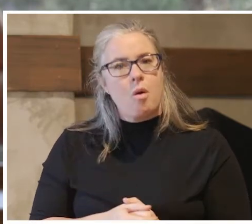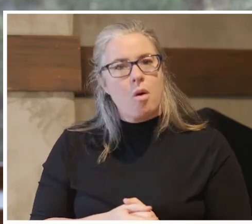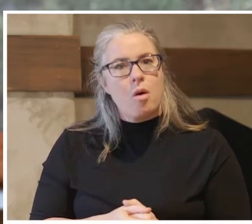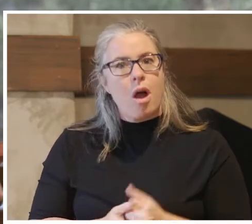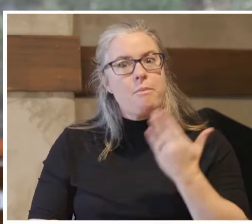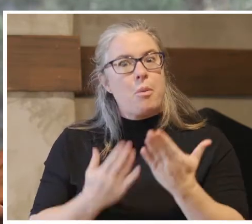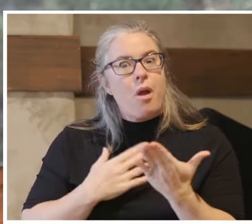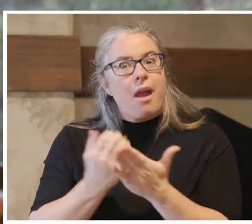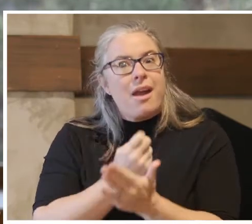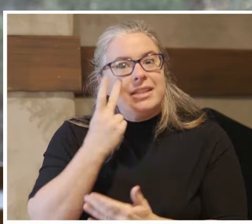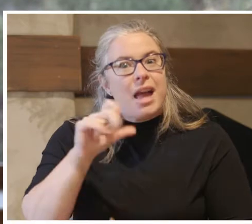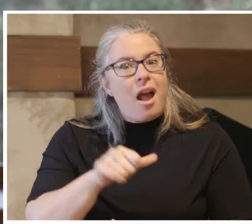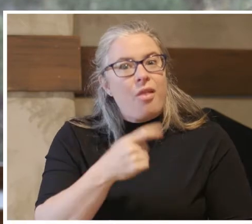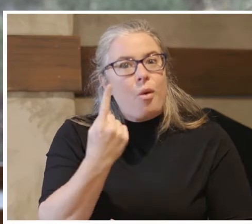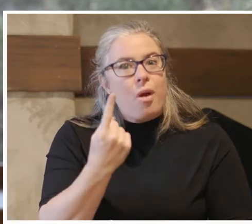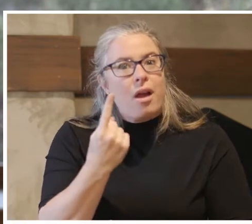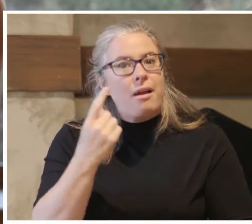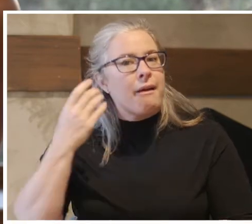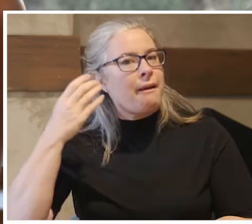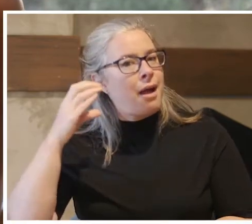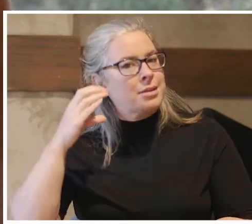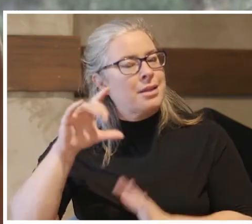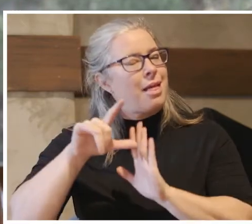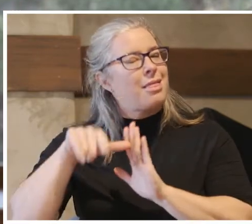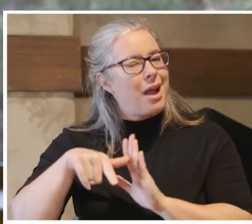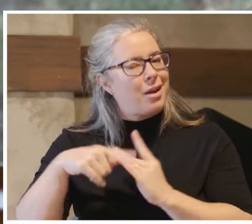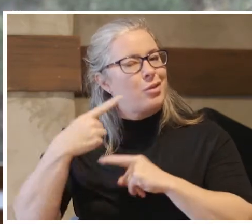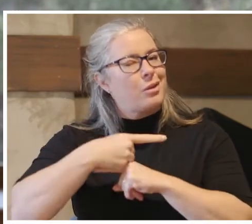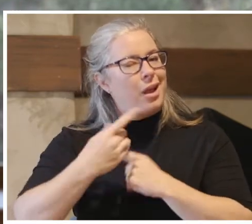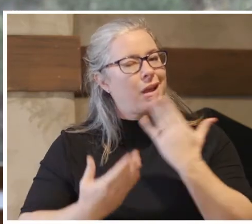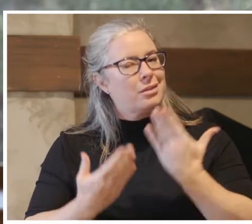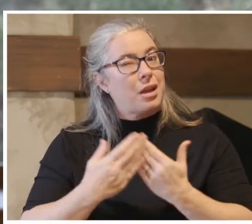Maybe we'll get to see another one of those cousins later on today.